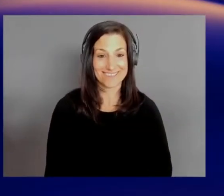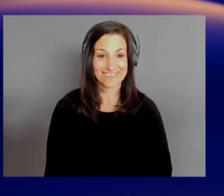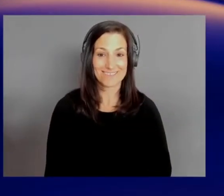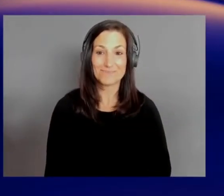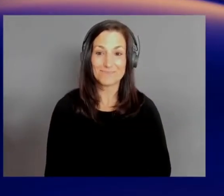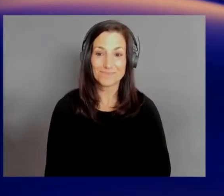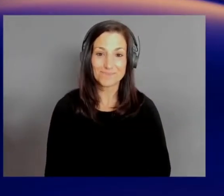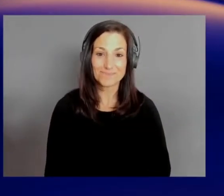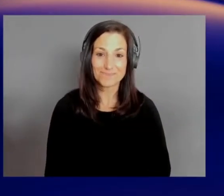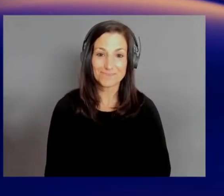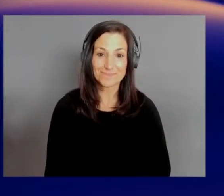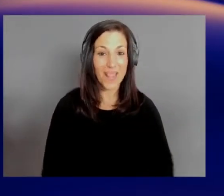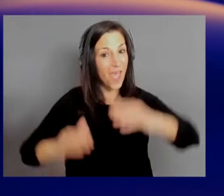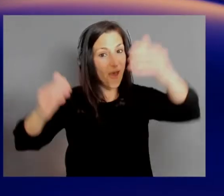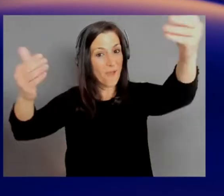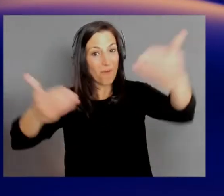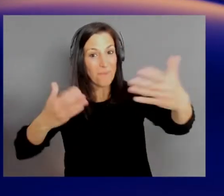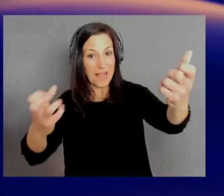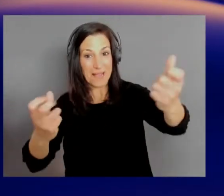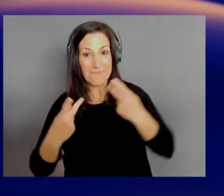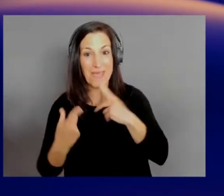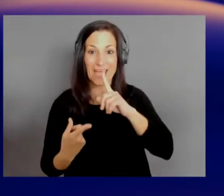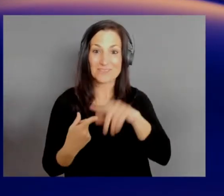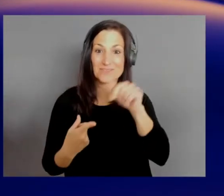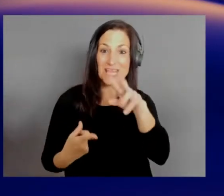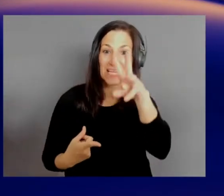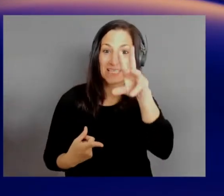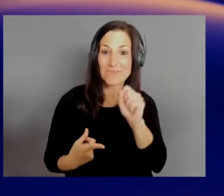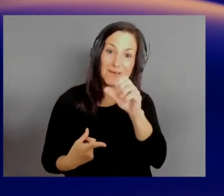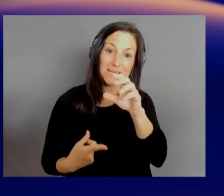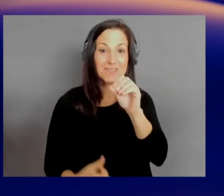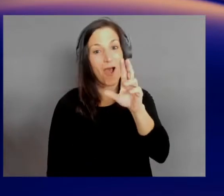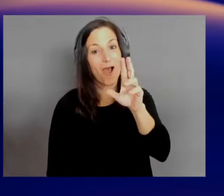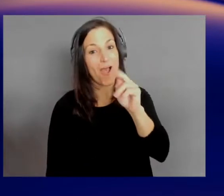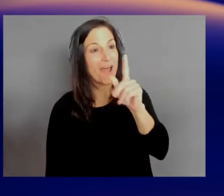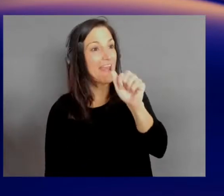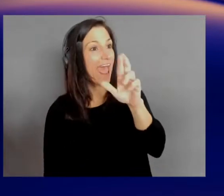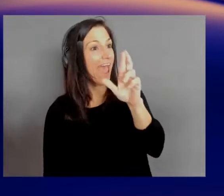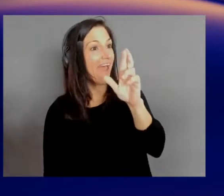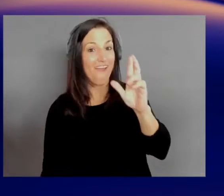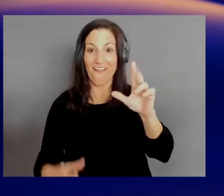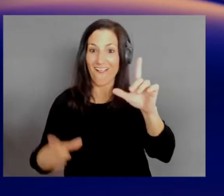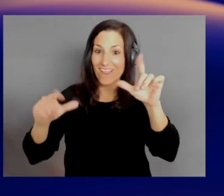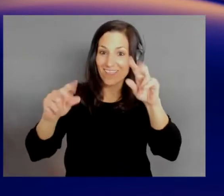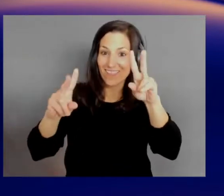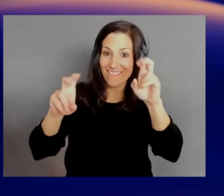And welcome back to AWS On Air, live here at the DC summit. My name is Chad Lacy,